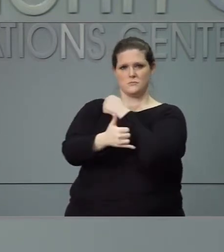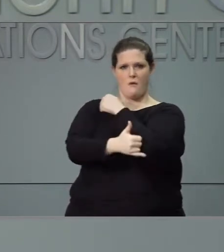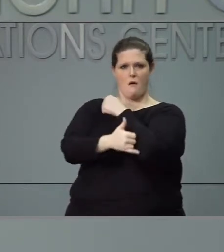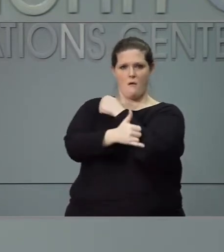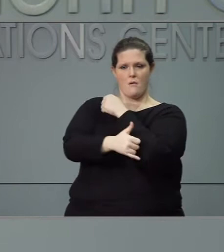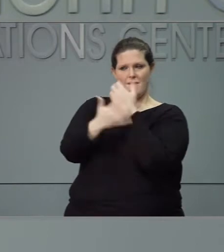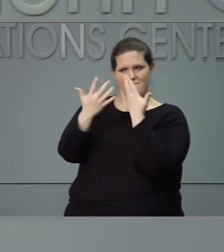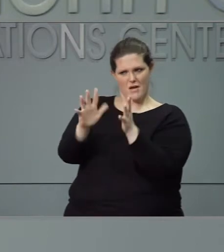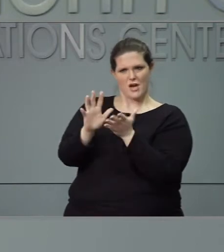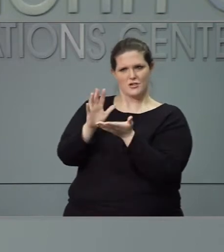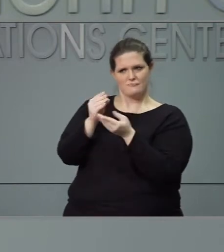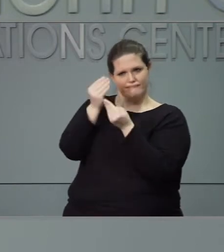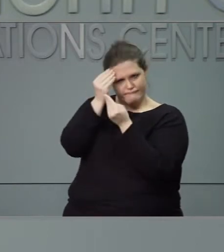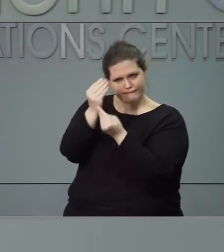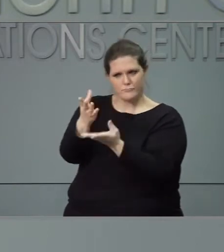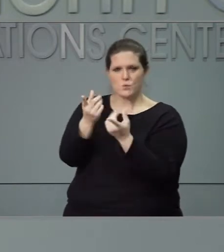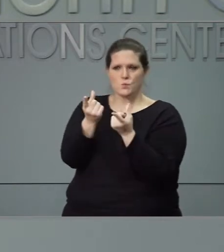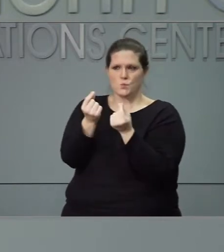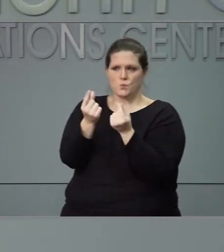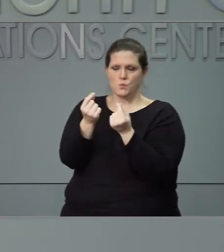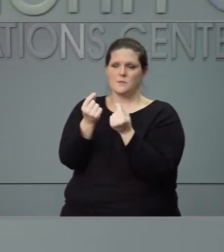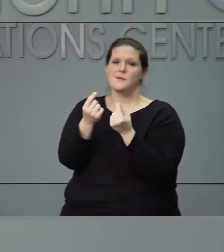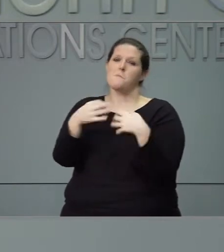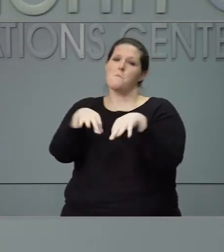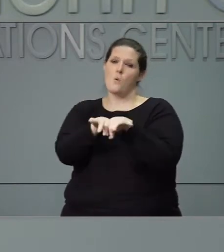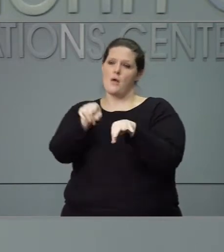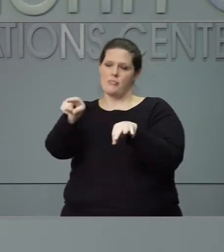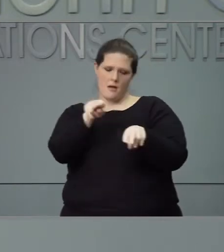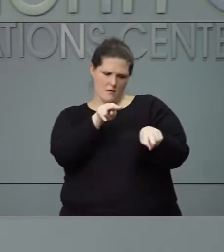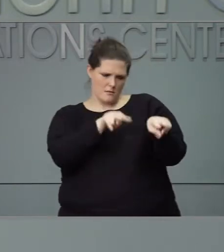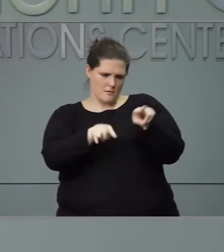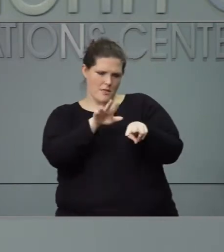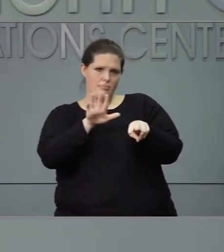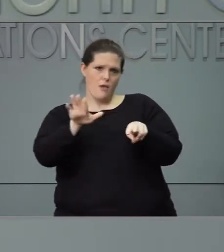GANADORES DE PREMIOS NOBEL QUE DIJERON QUE EL MANDATO DE